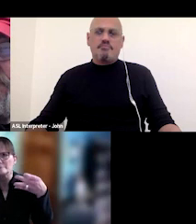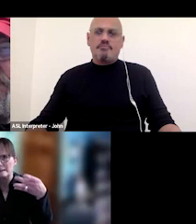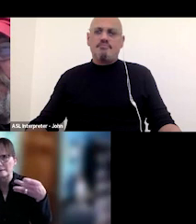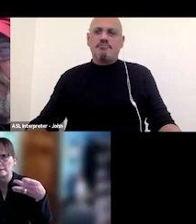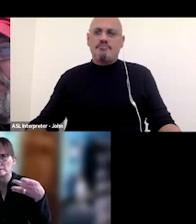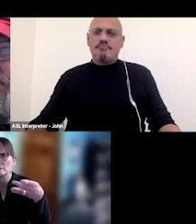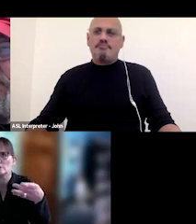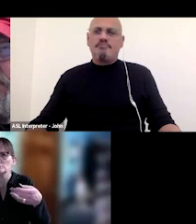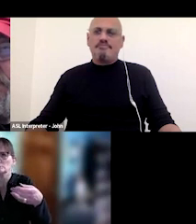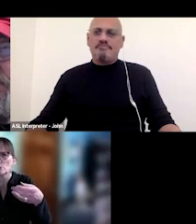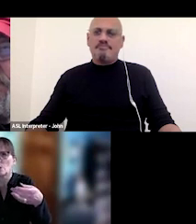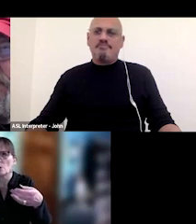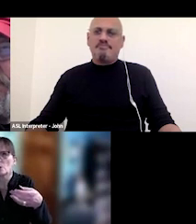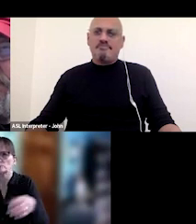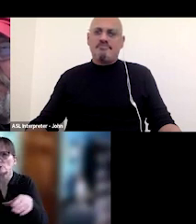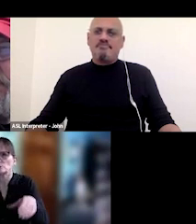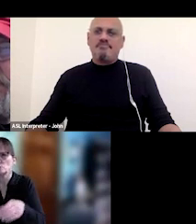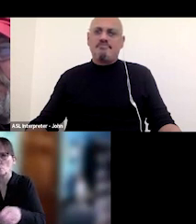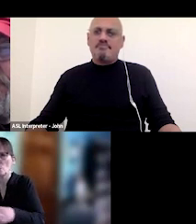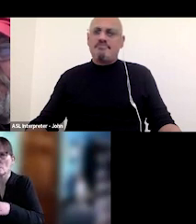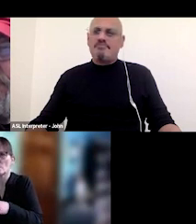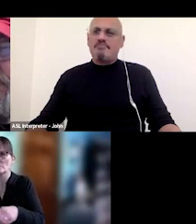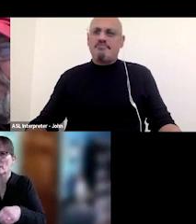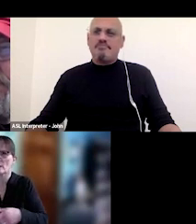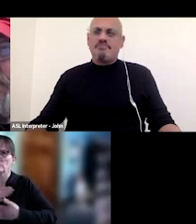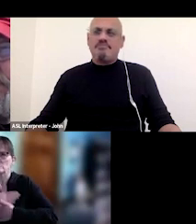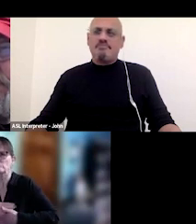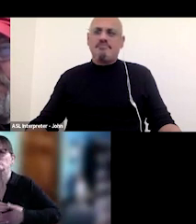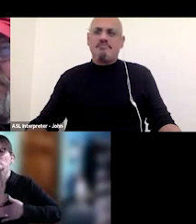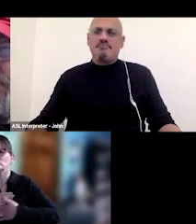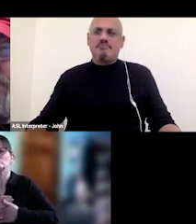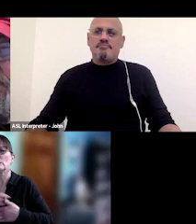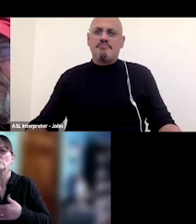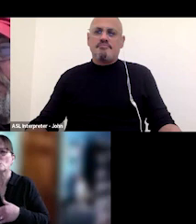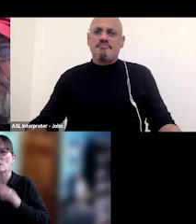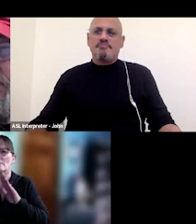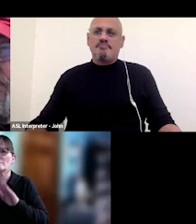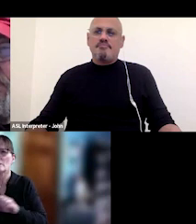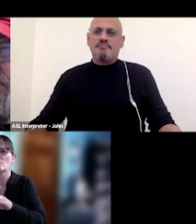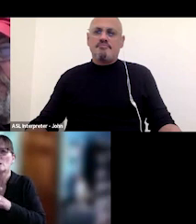So just doing this work, which I really enjoy, I just find that working with older adults,